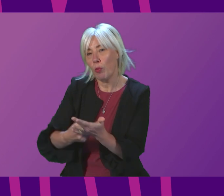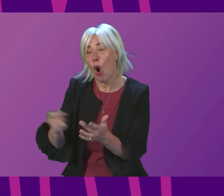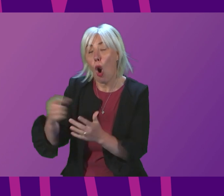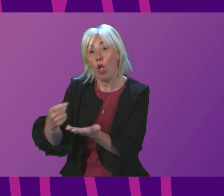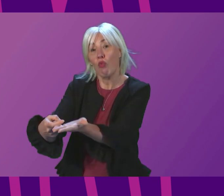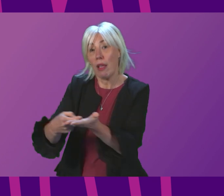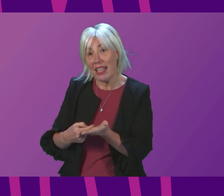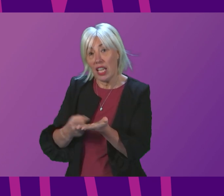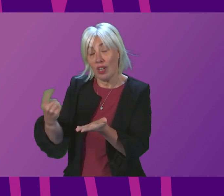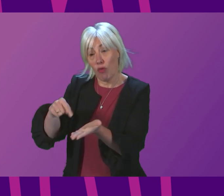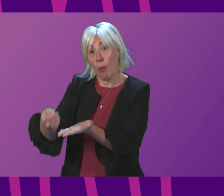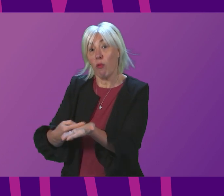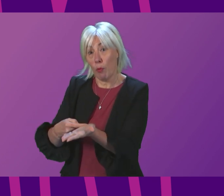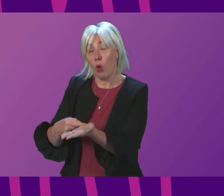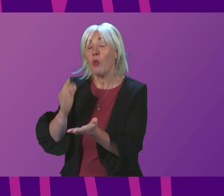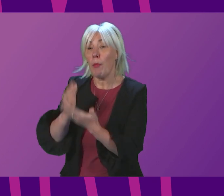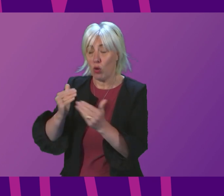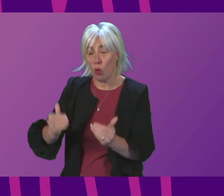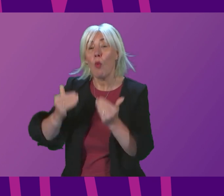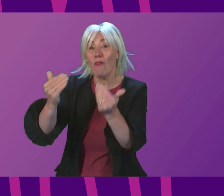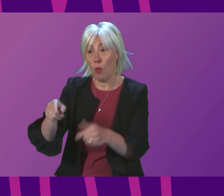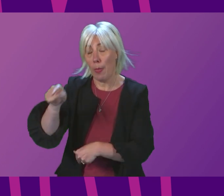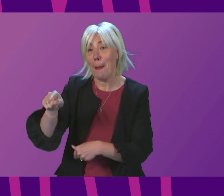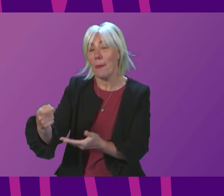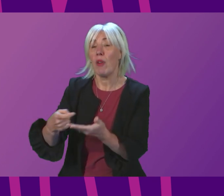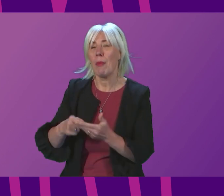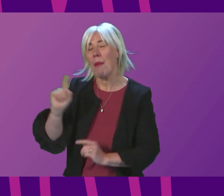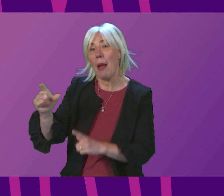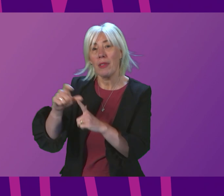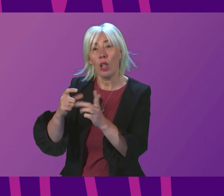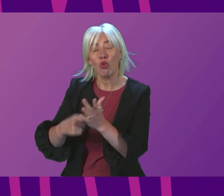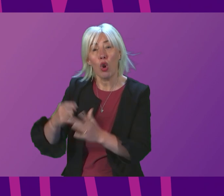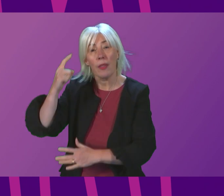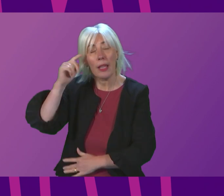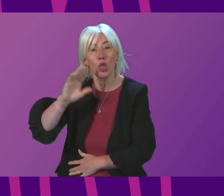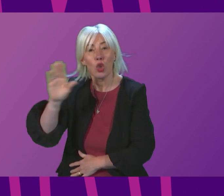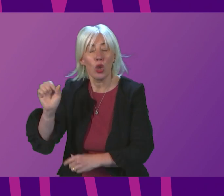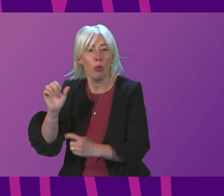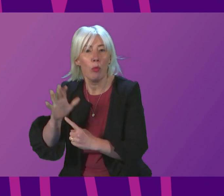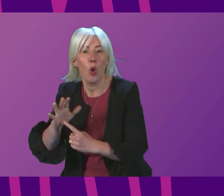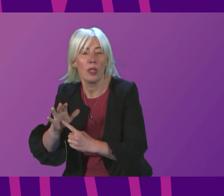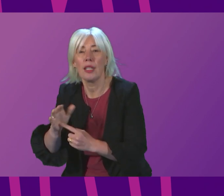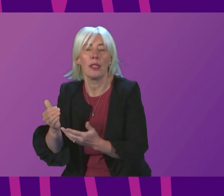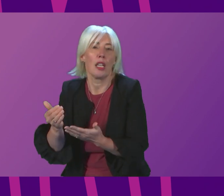recommendations are taken forward. Douglas Ross might think that it is unimportant that we have saved 300 jobs and a shipyard,